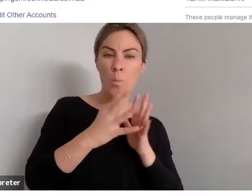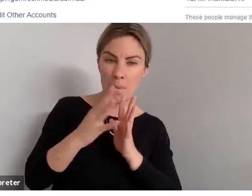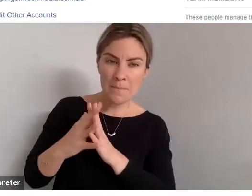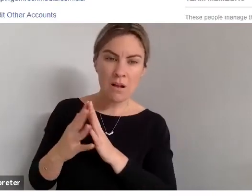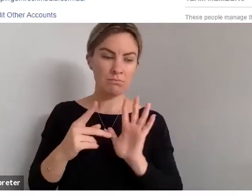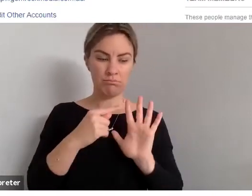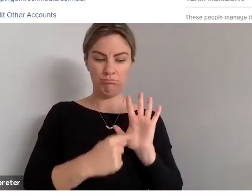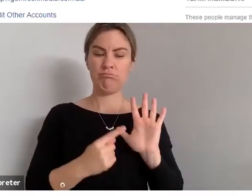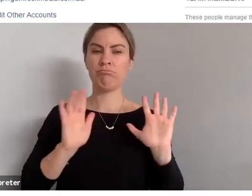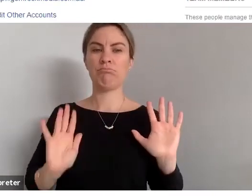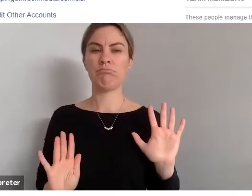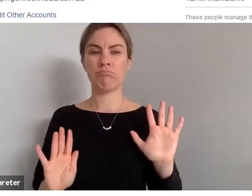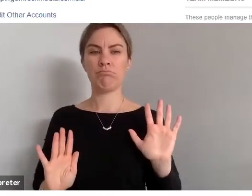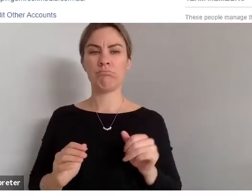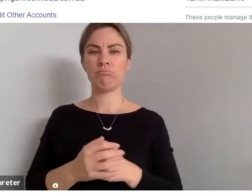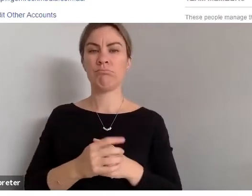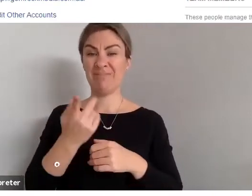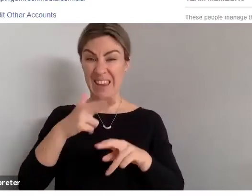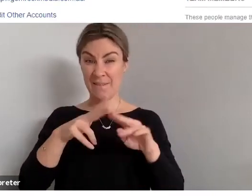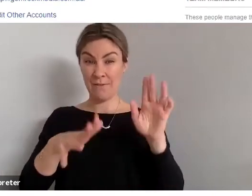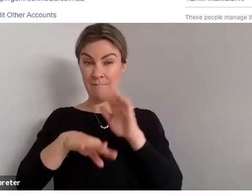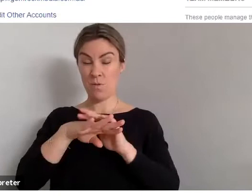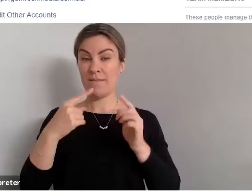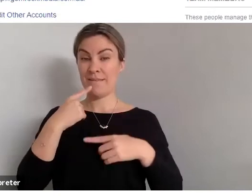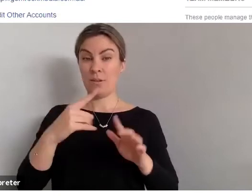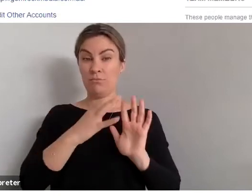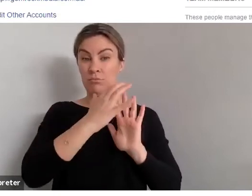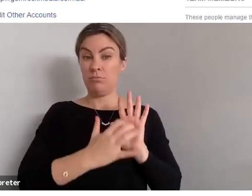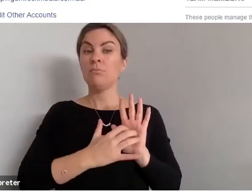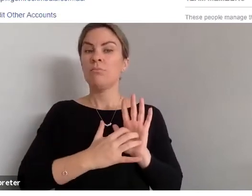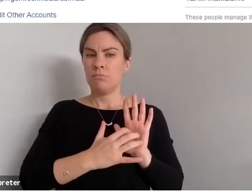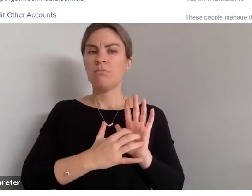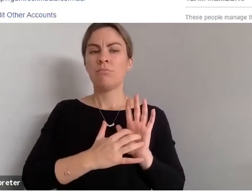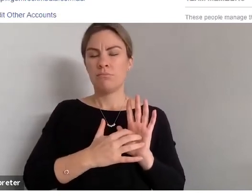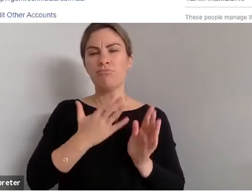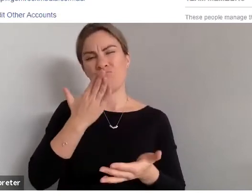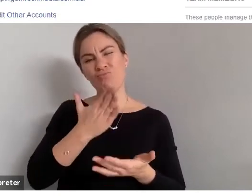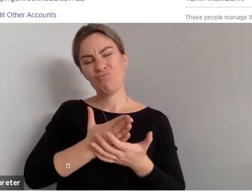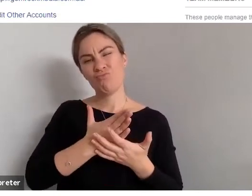Having that information will streamline things and make it